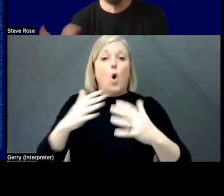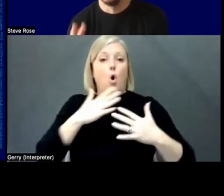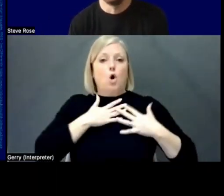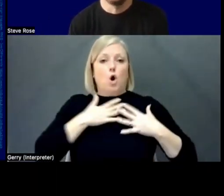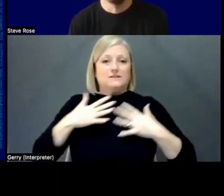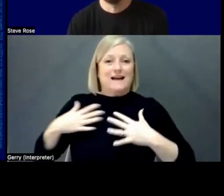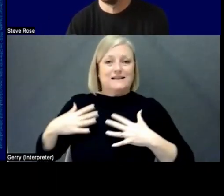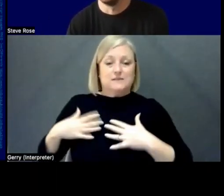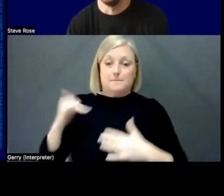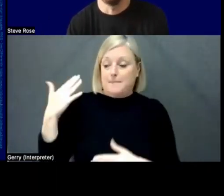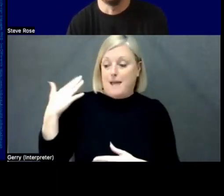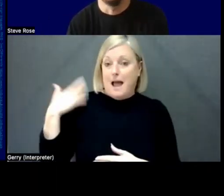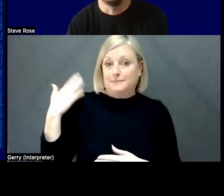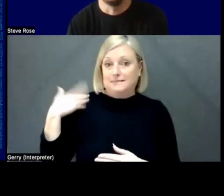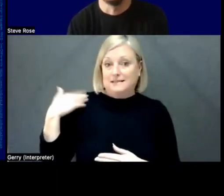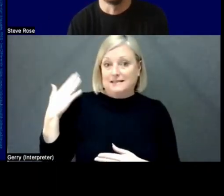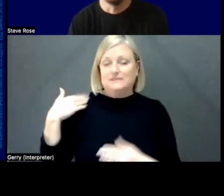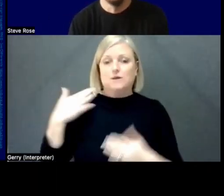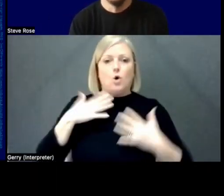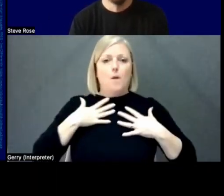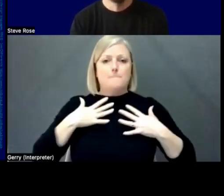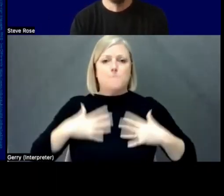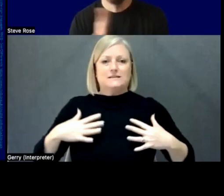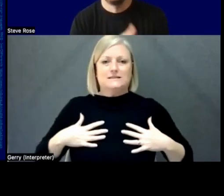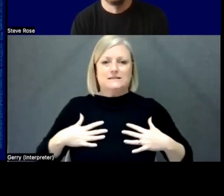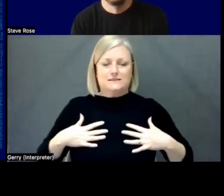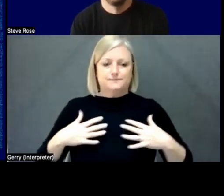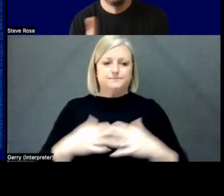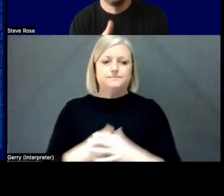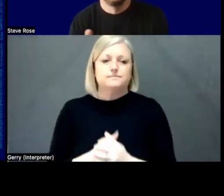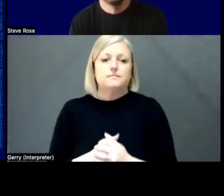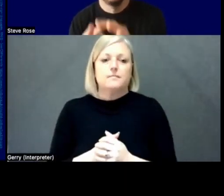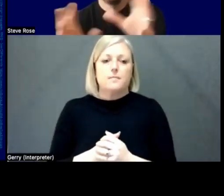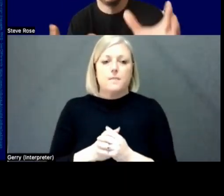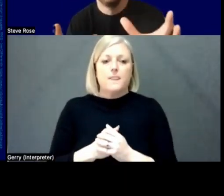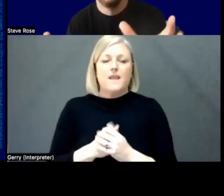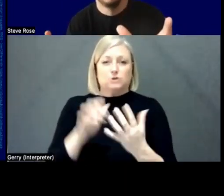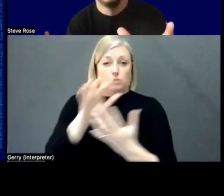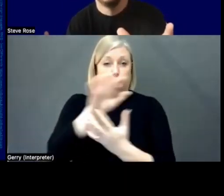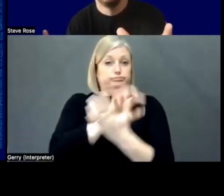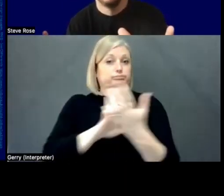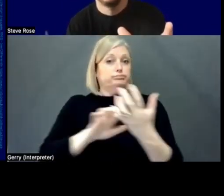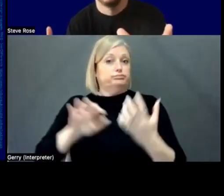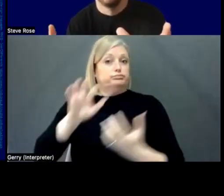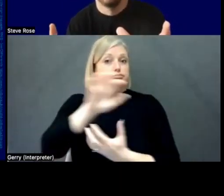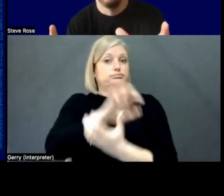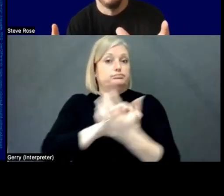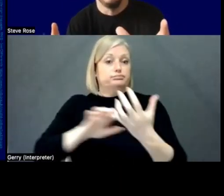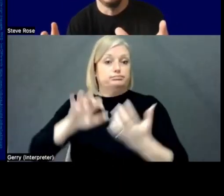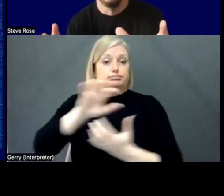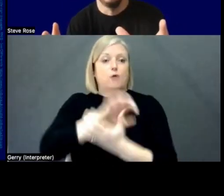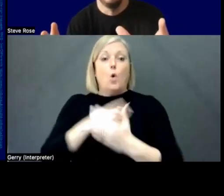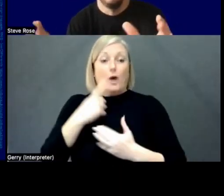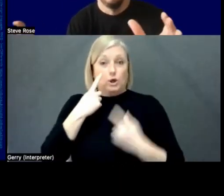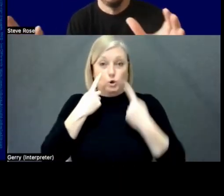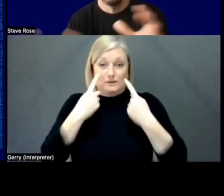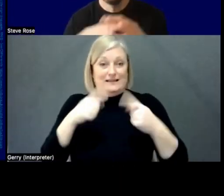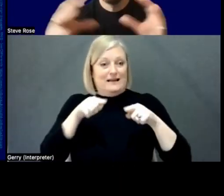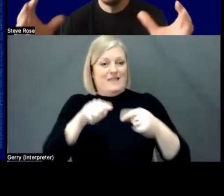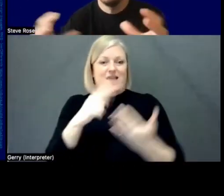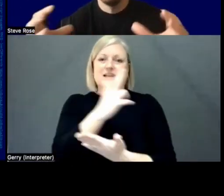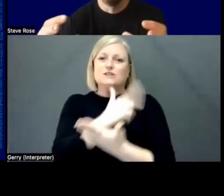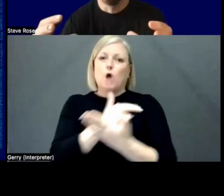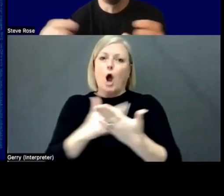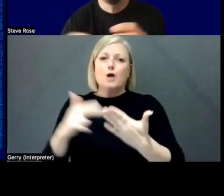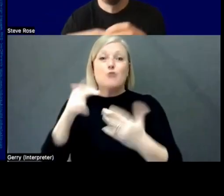or on body signs. I think the thing of putting it in to a Venn diagram for me is that they're all part of